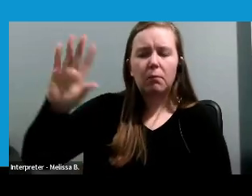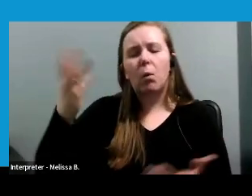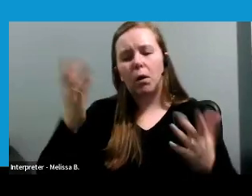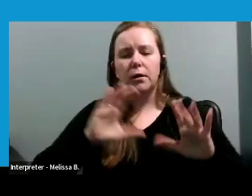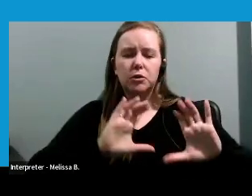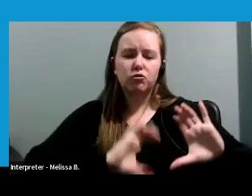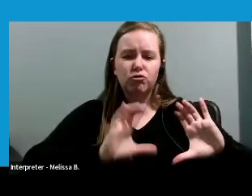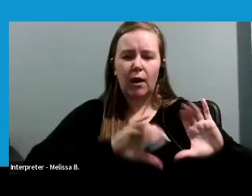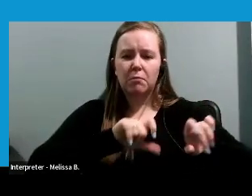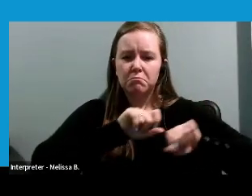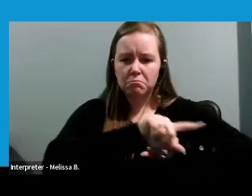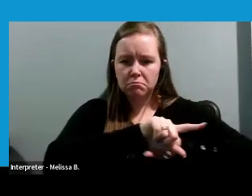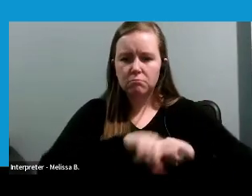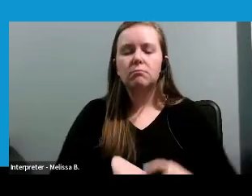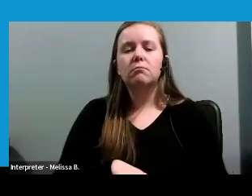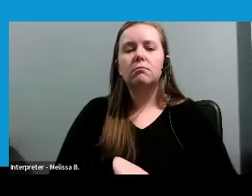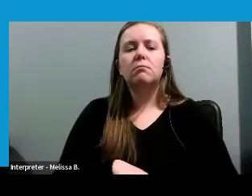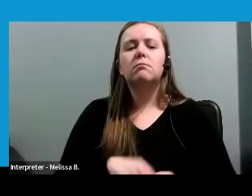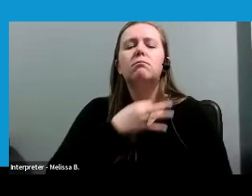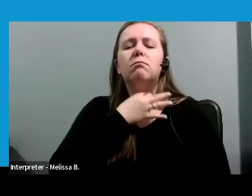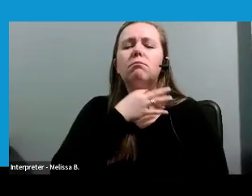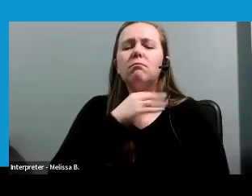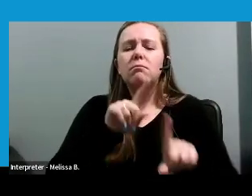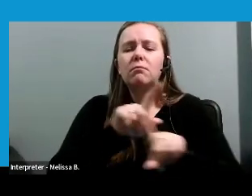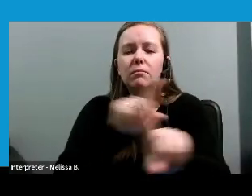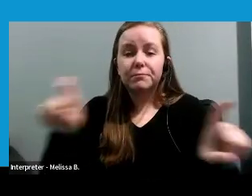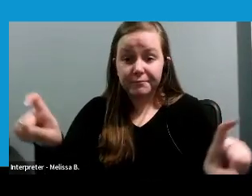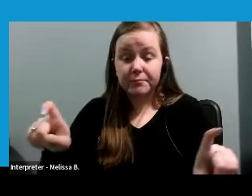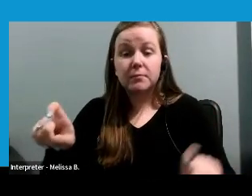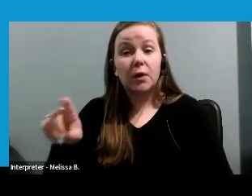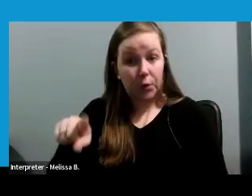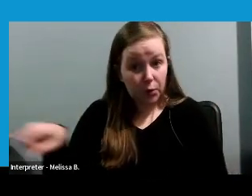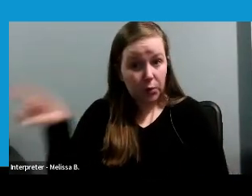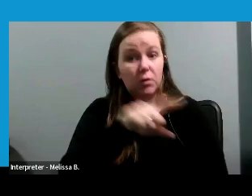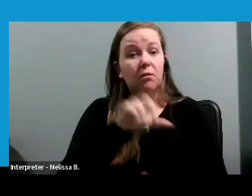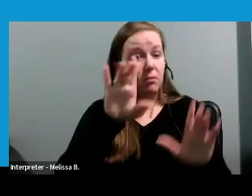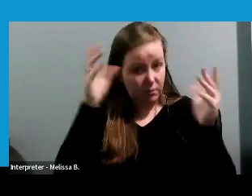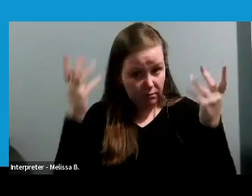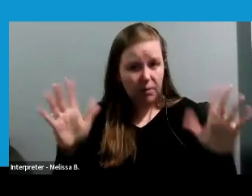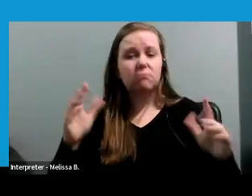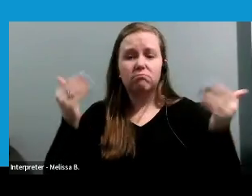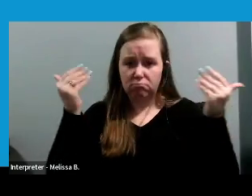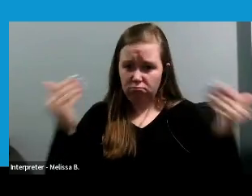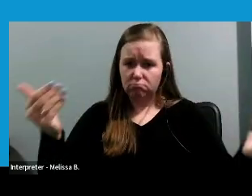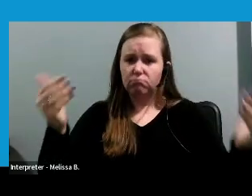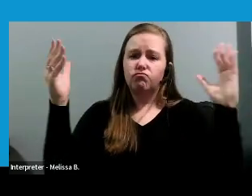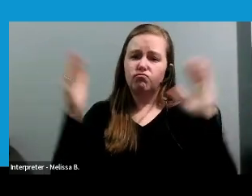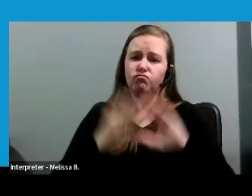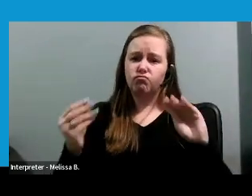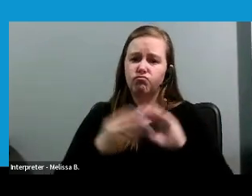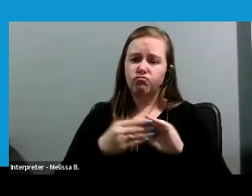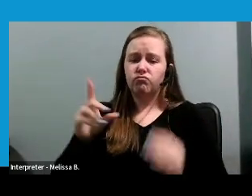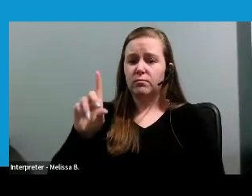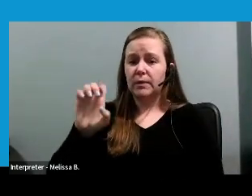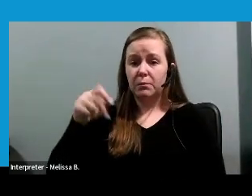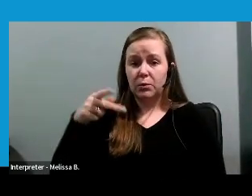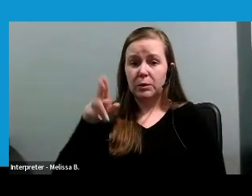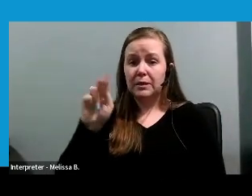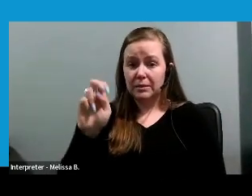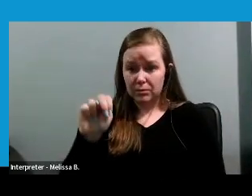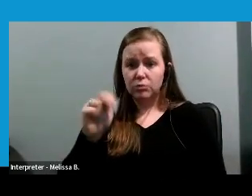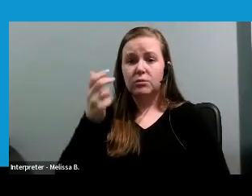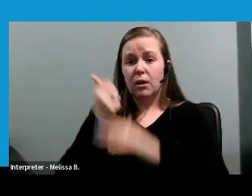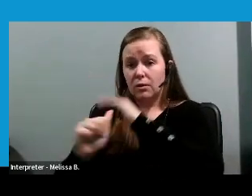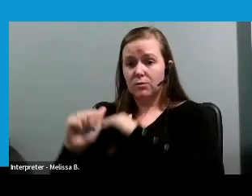Shannon Spencer (she/her): Have… has anyone here ever made a deputation before, especially for the City Budget Committee?